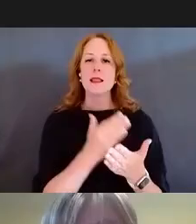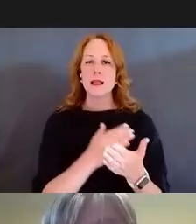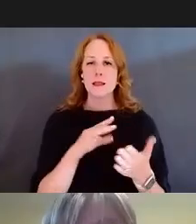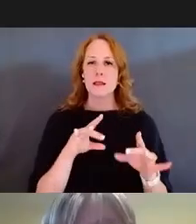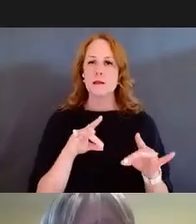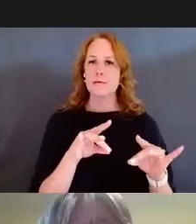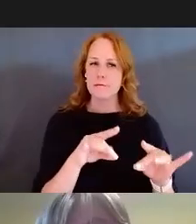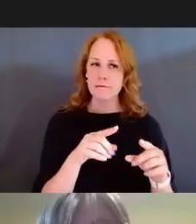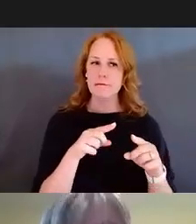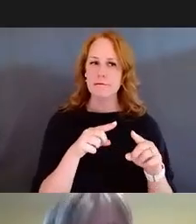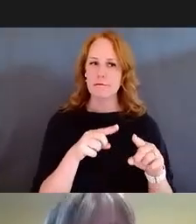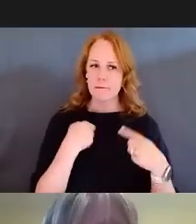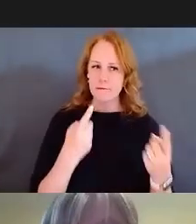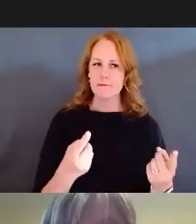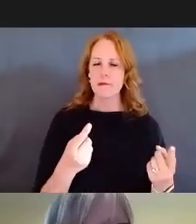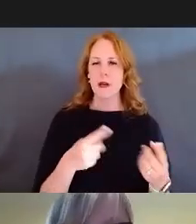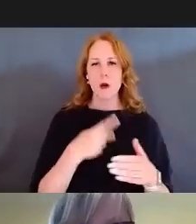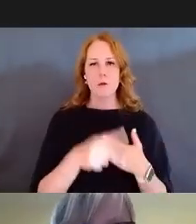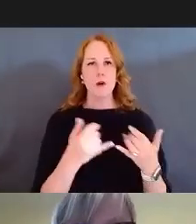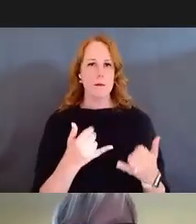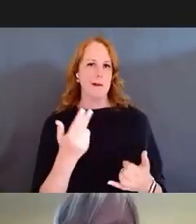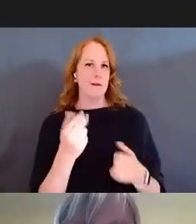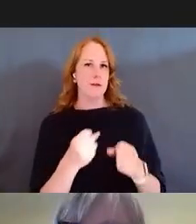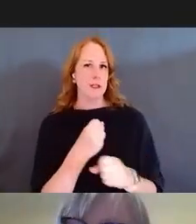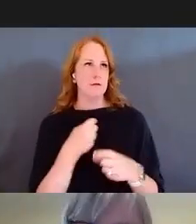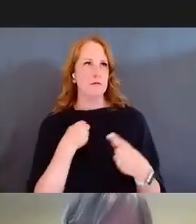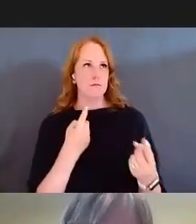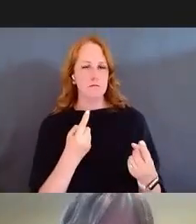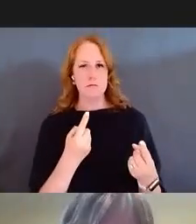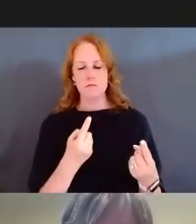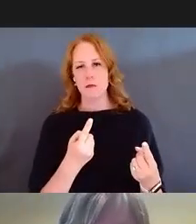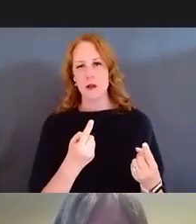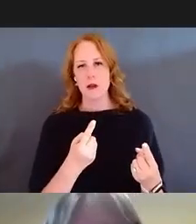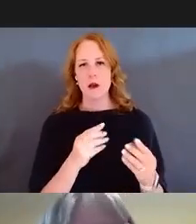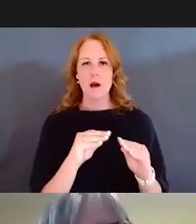this program, which is now, you know, 13 years old. Um obviously the impacts for individuals